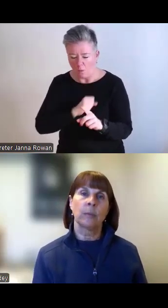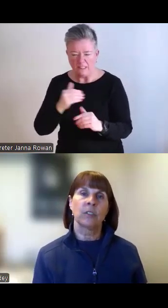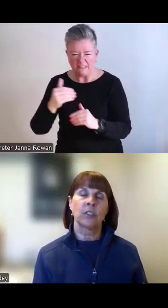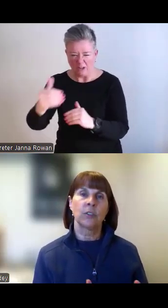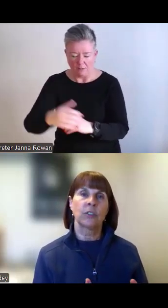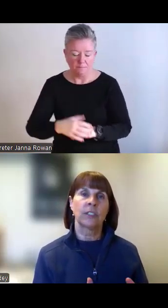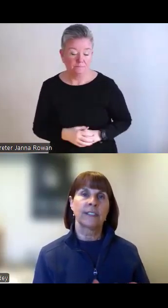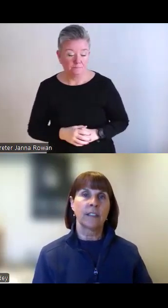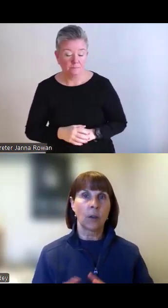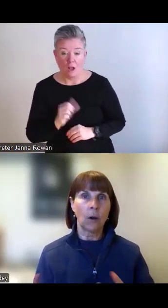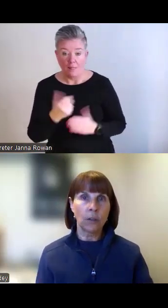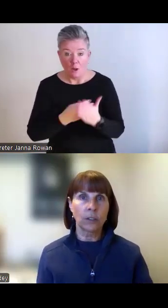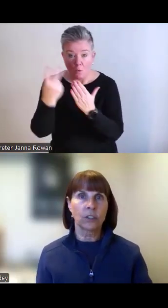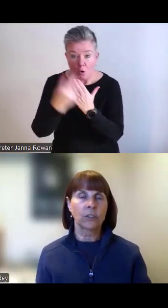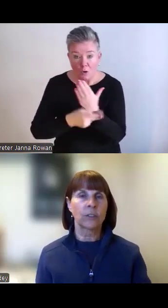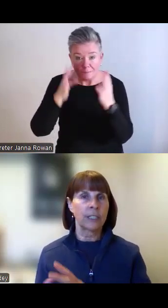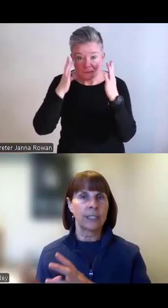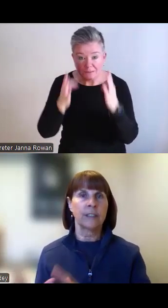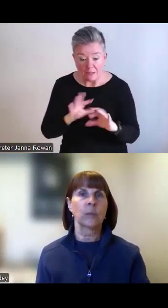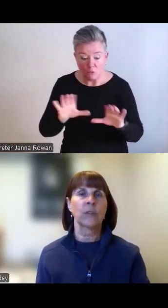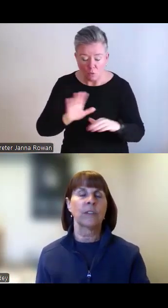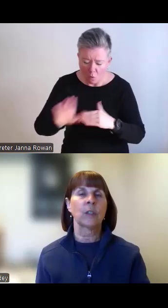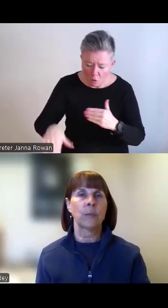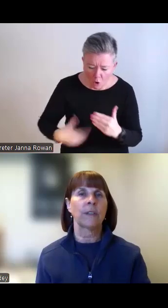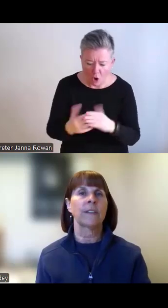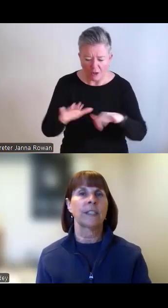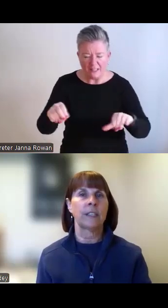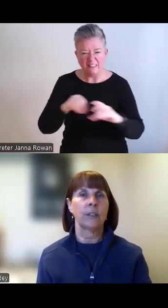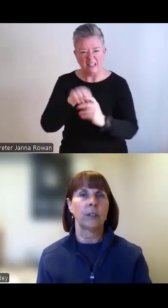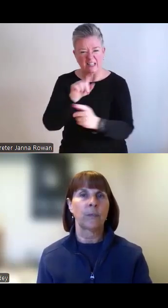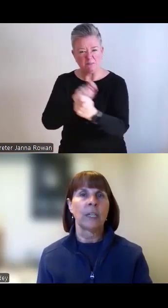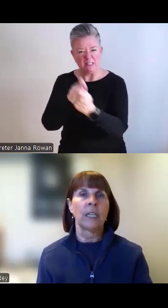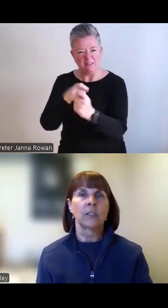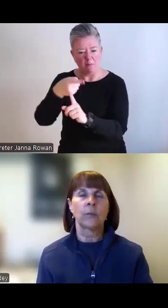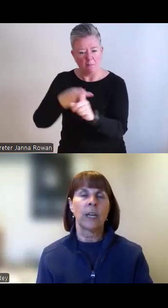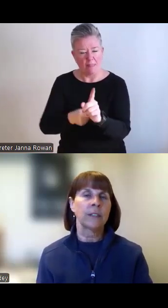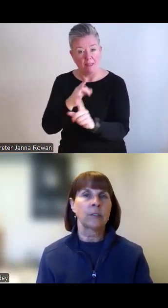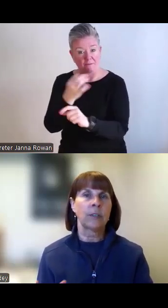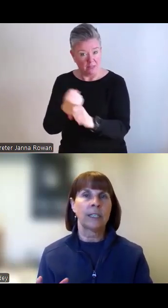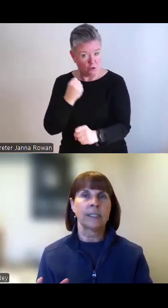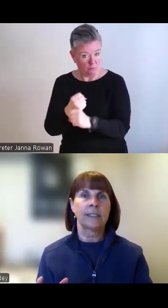programs choose to assess all their children in a specific month of the year. So rather than trying